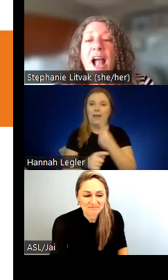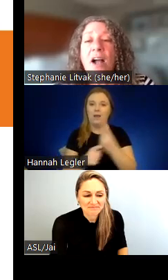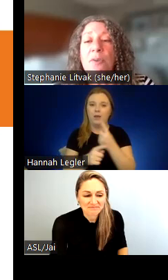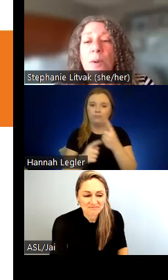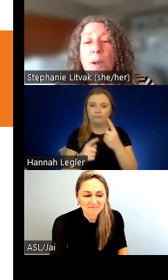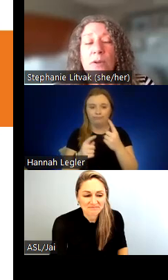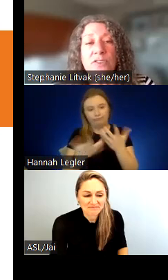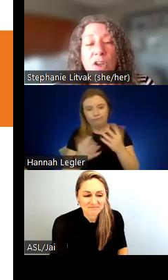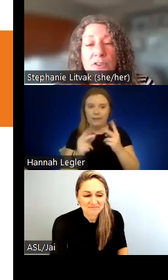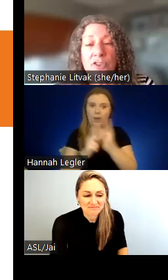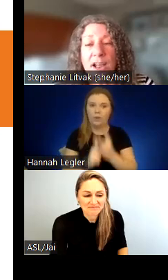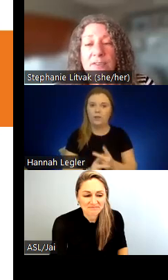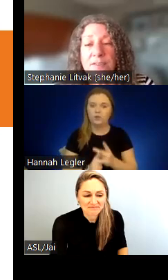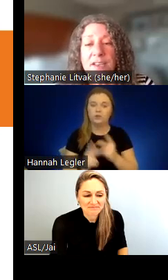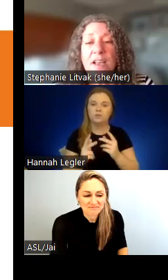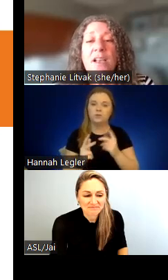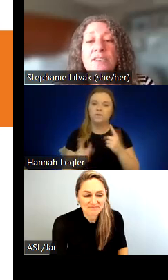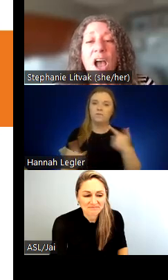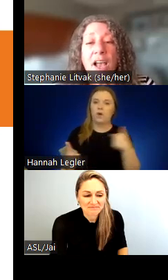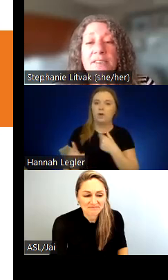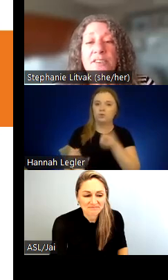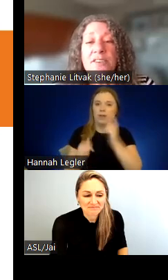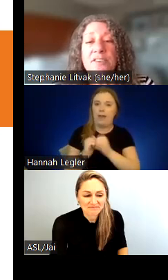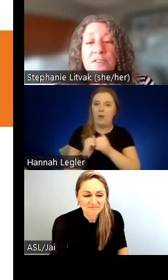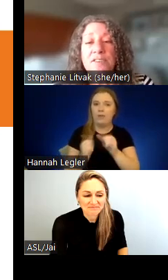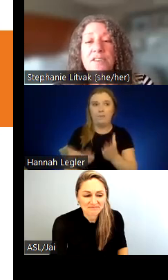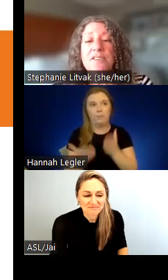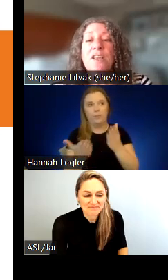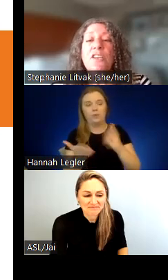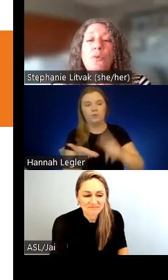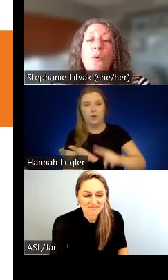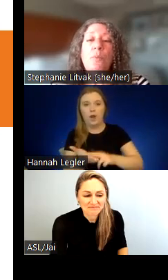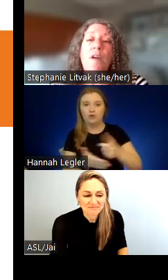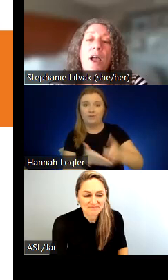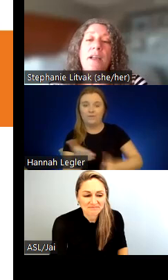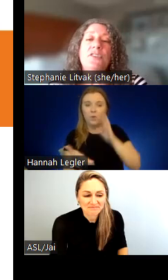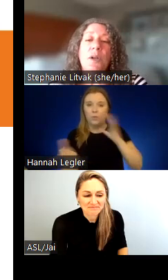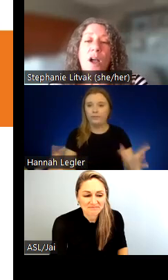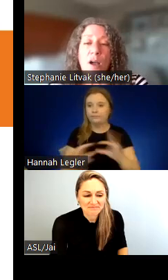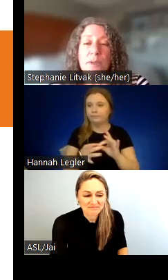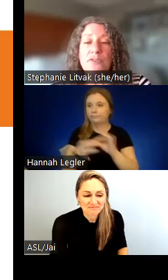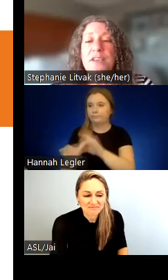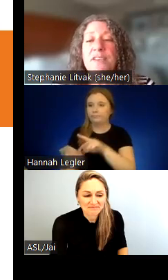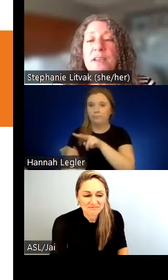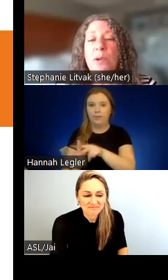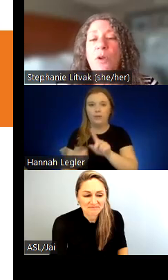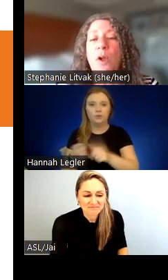how the proposed contract fee ties to the services you will provide to accomplish VSA